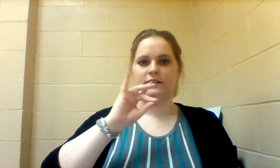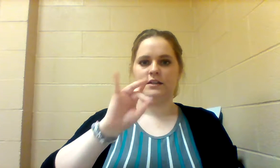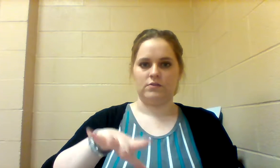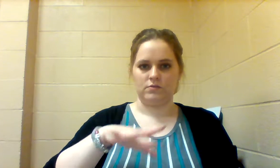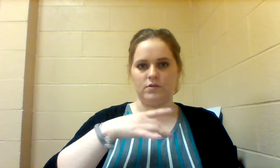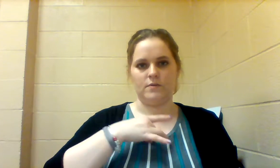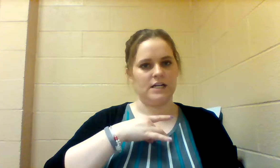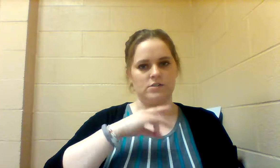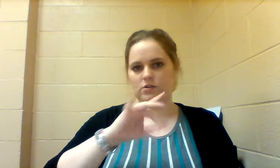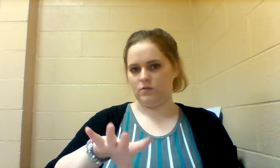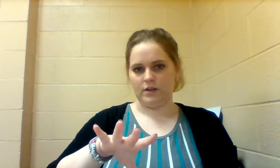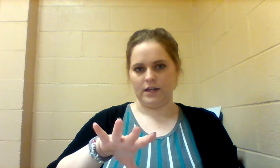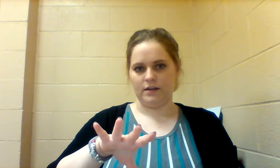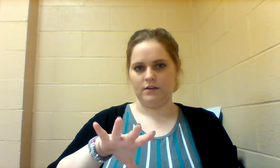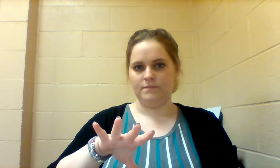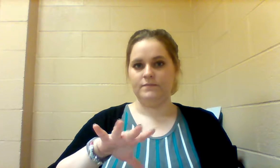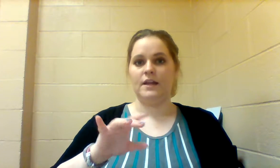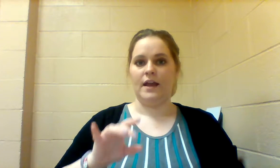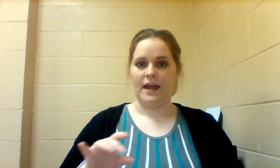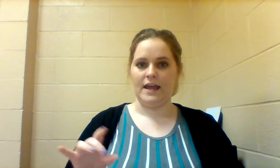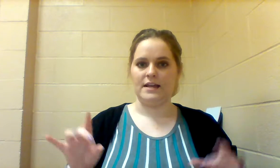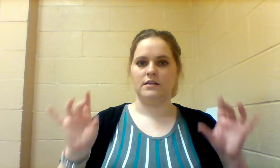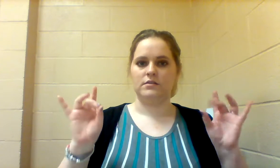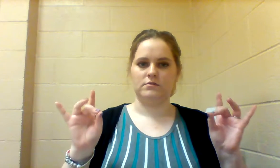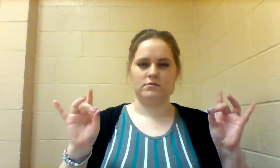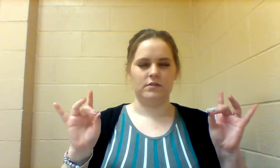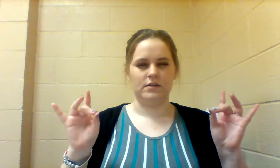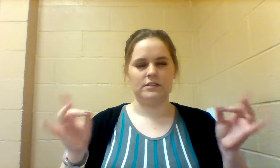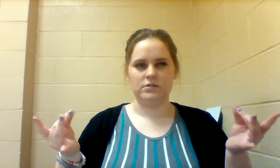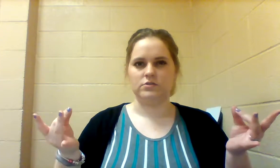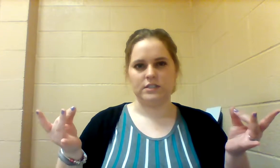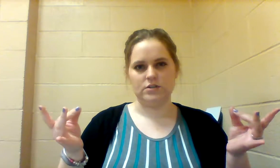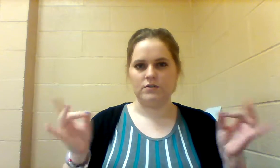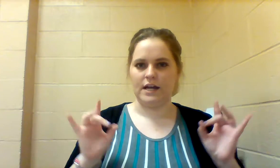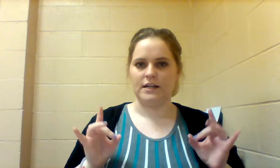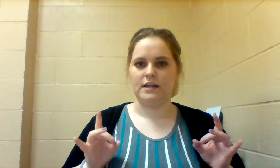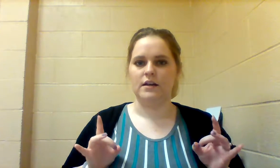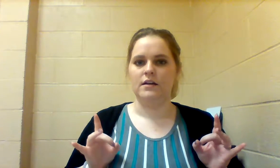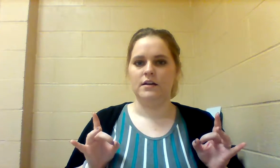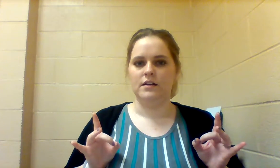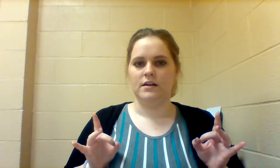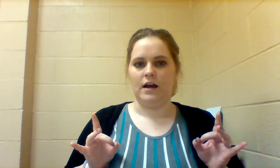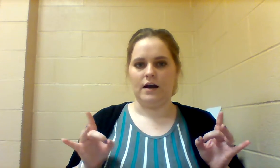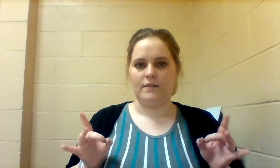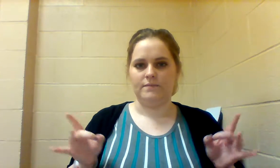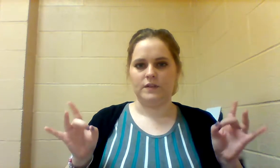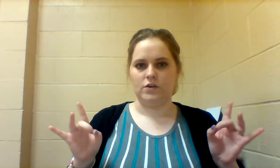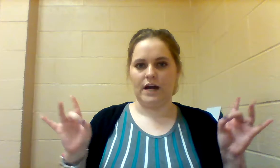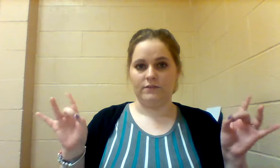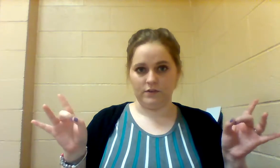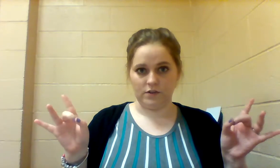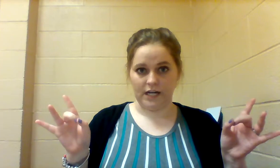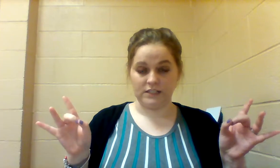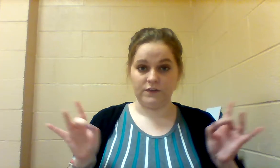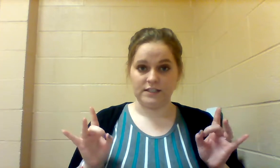it's like you throw it away DON'T LIKE HATE it's usually two handed you have your hands face